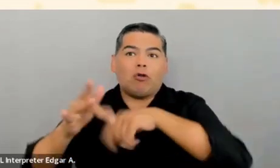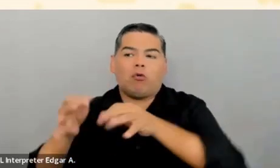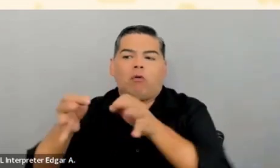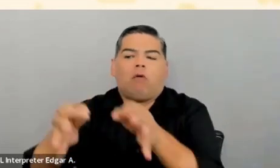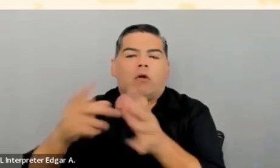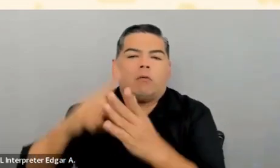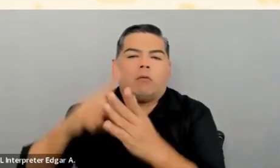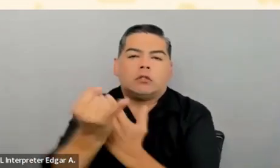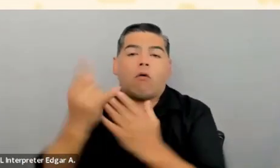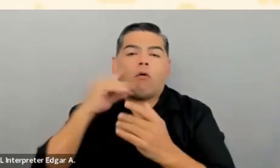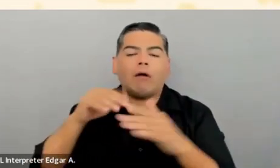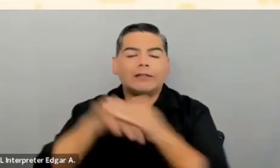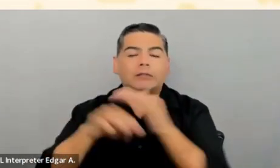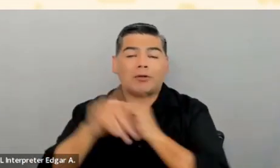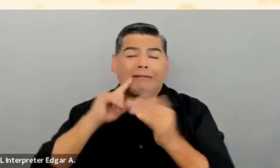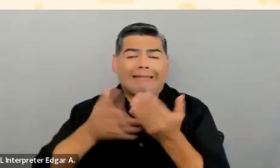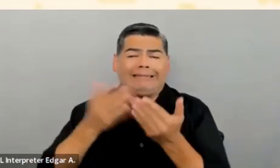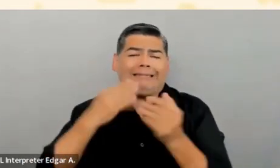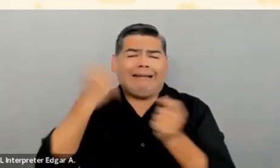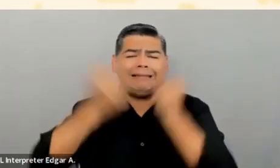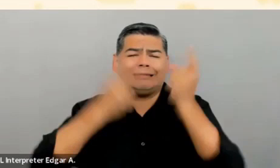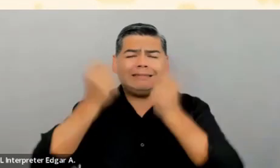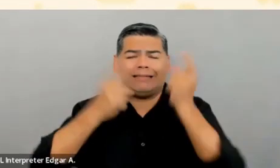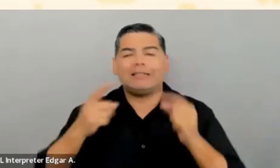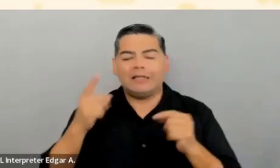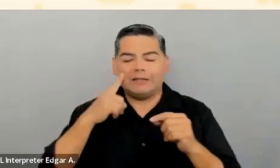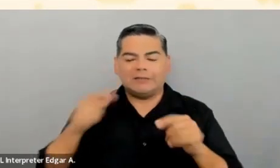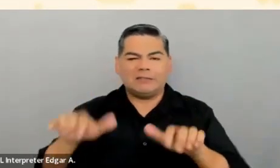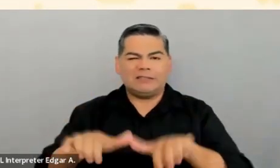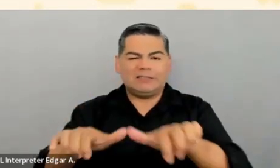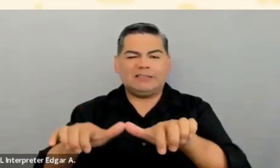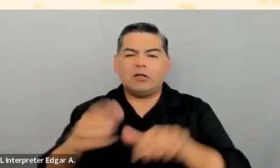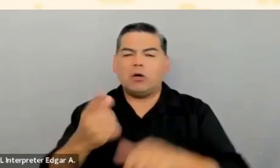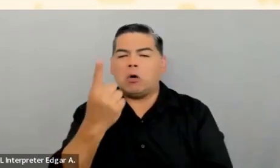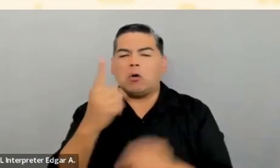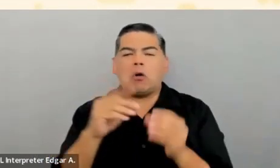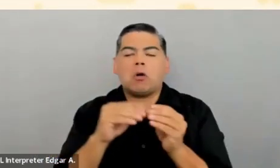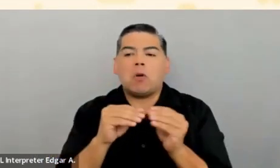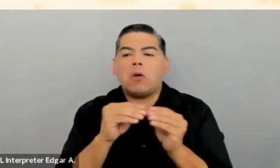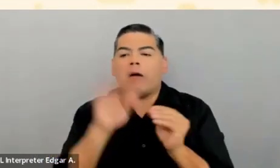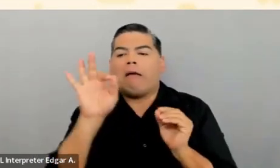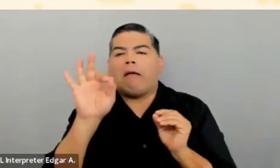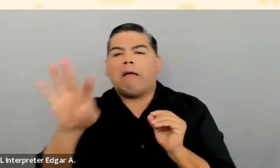or make accessibility easier to understand for novices. One last bit of housekeeping for attendees.